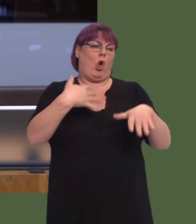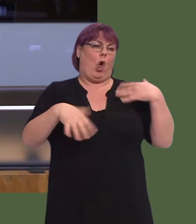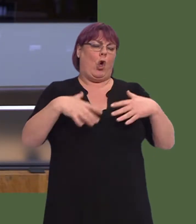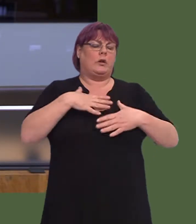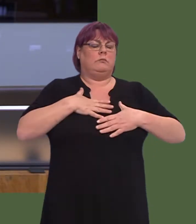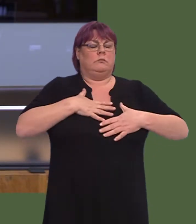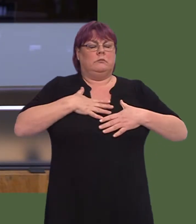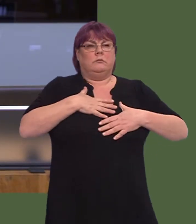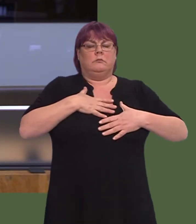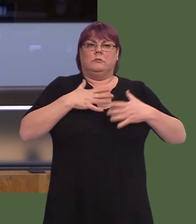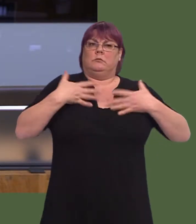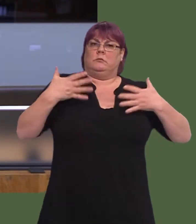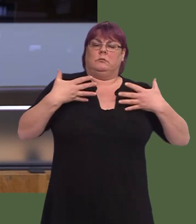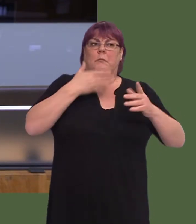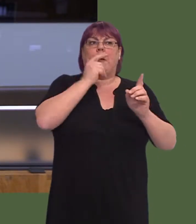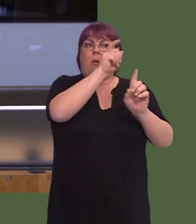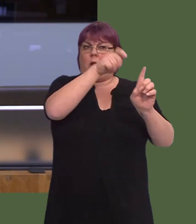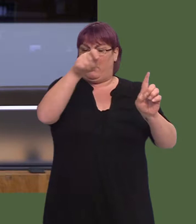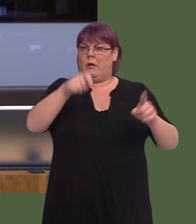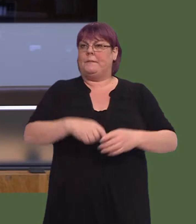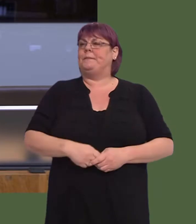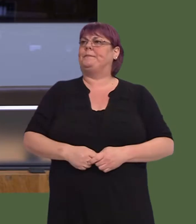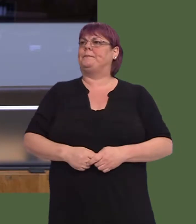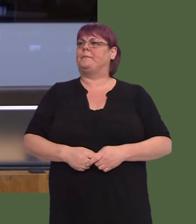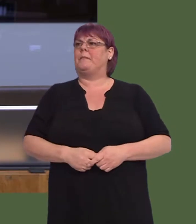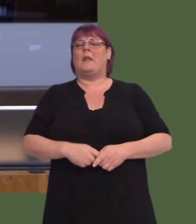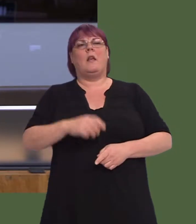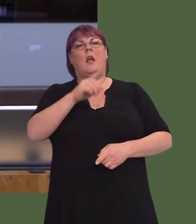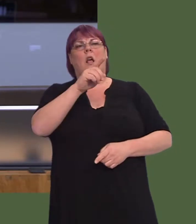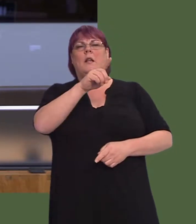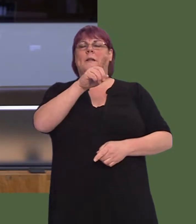On a number of occasions, there appears to be an absolute marked reluctance by the Crown